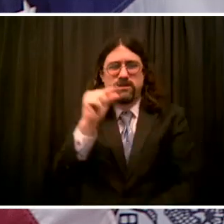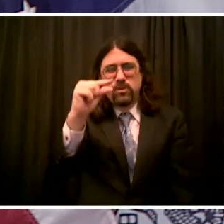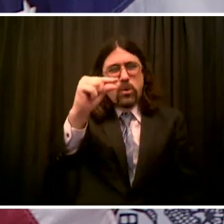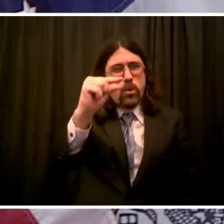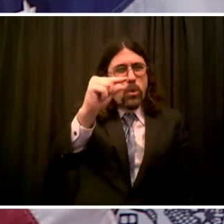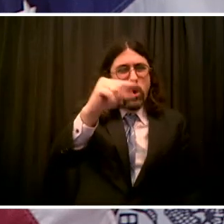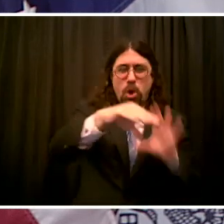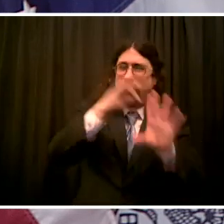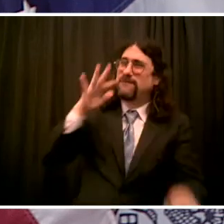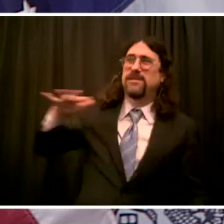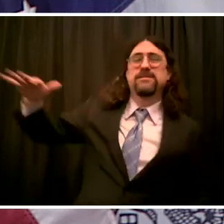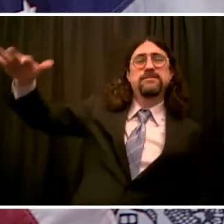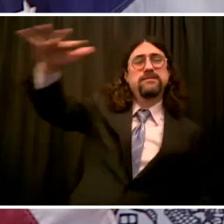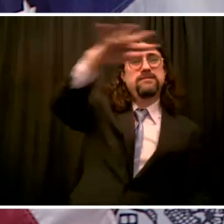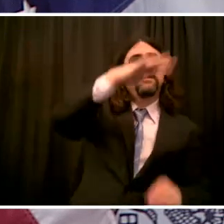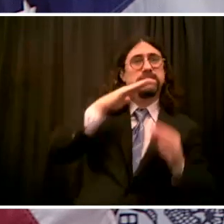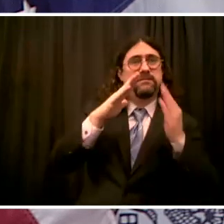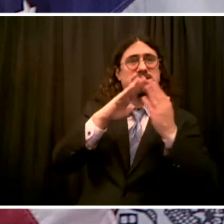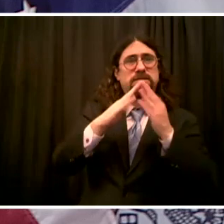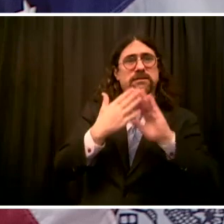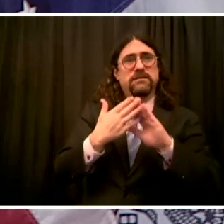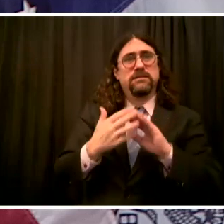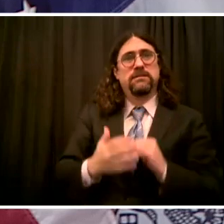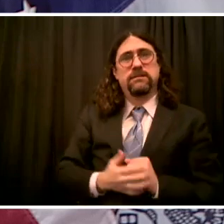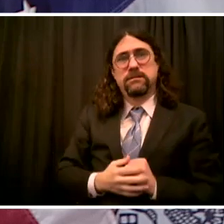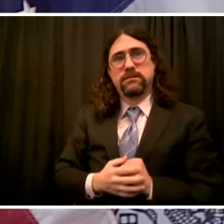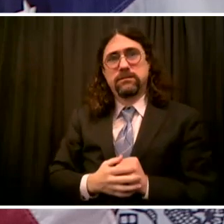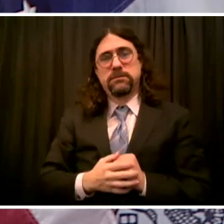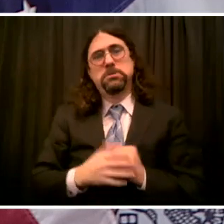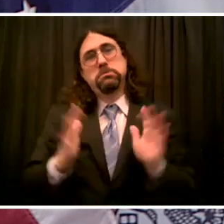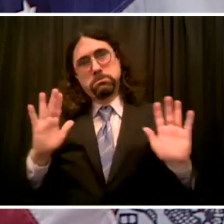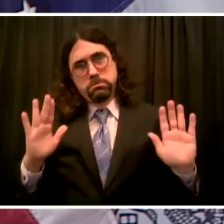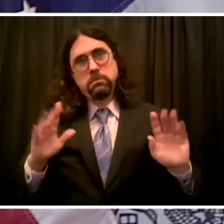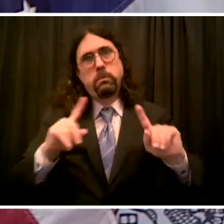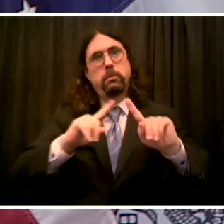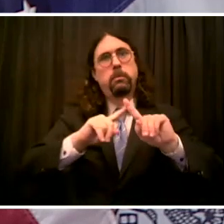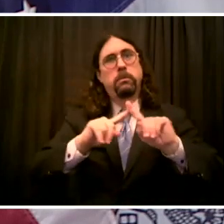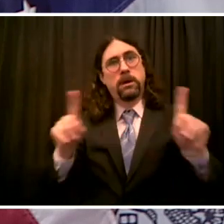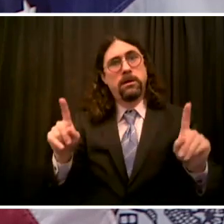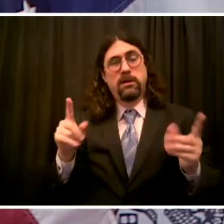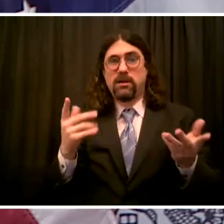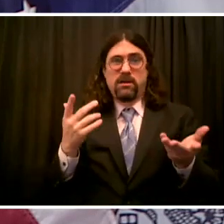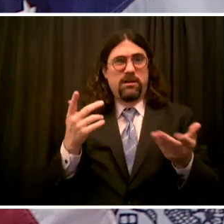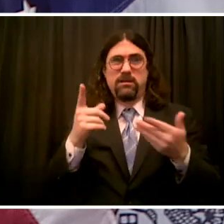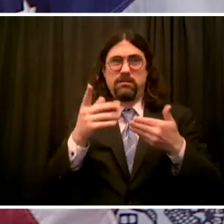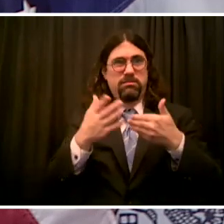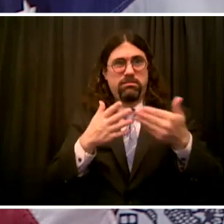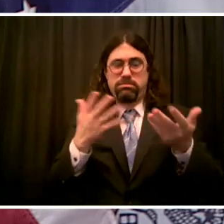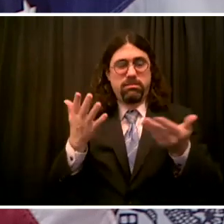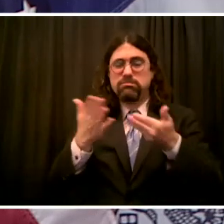TEN A DAY FOR THE ENTIRE CTYI. BUT PEOPLE NEED TO UNDERSTAND IF THEY DON'T